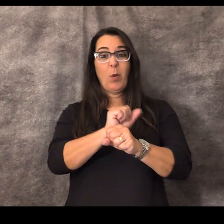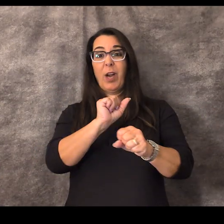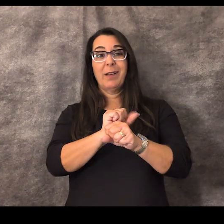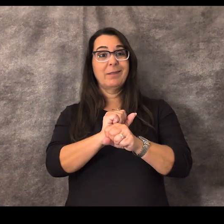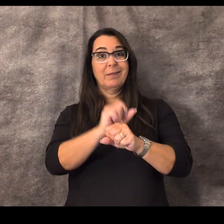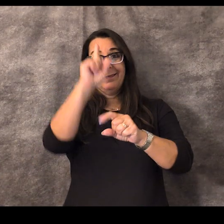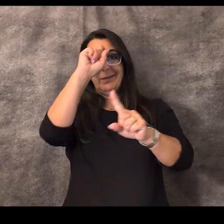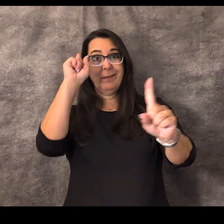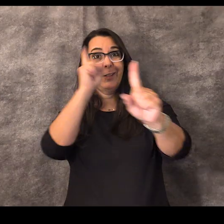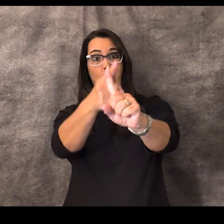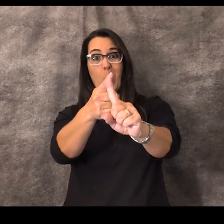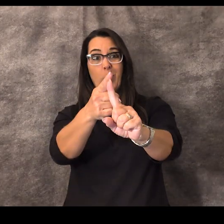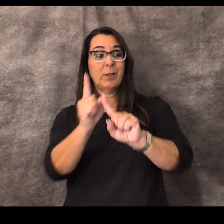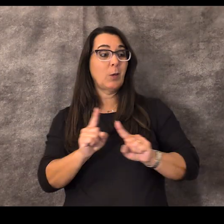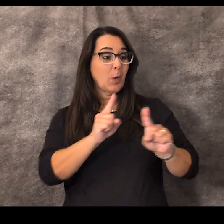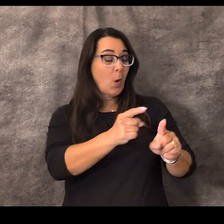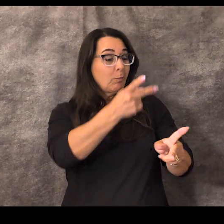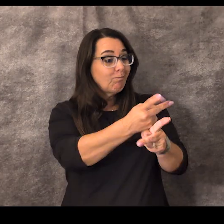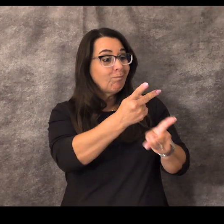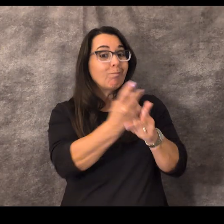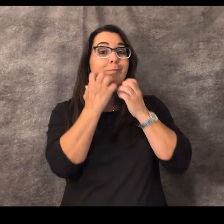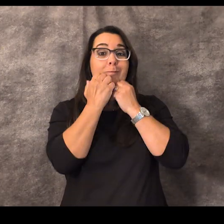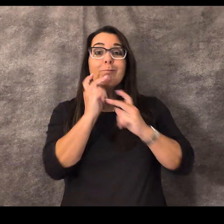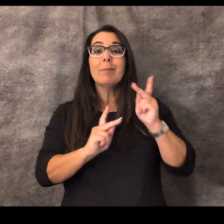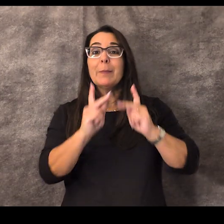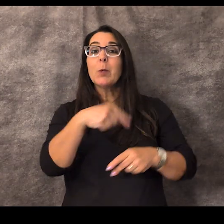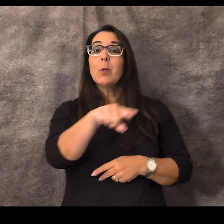is that we're there to care about people who are in conservatorships.